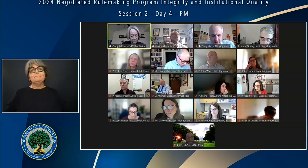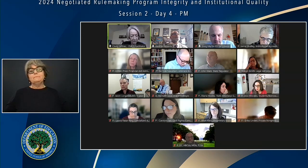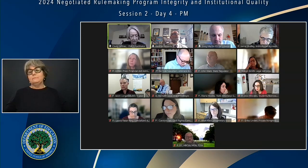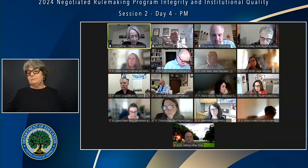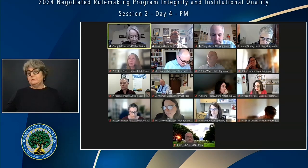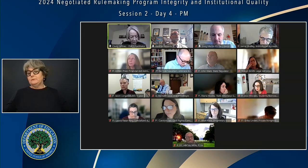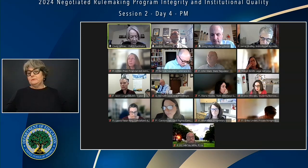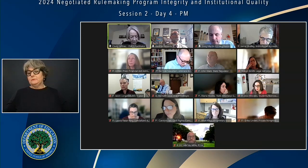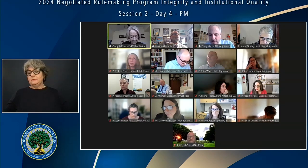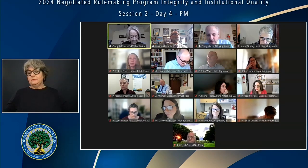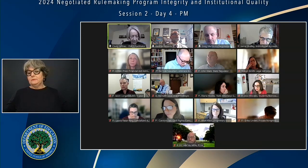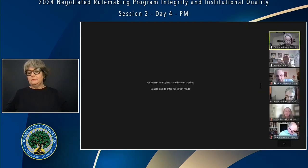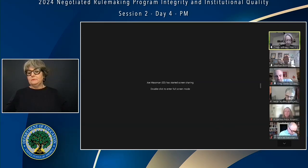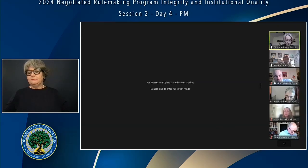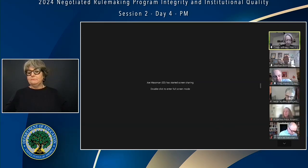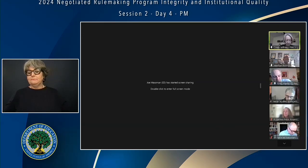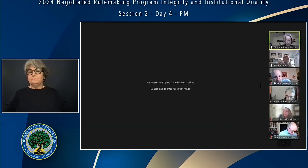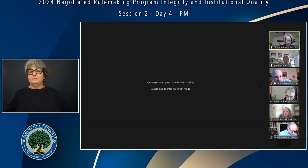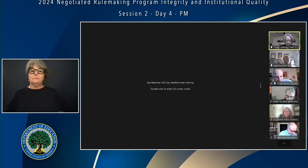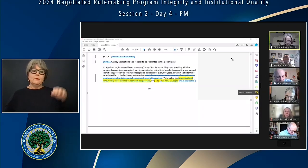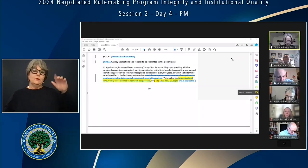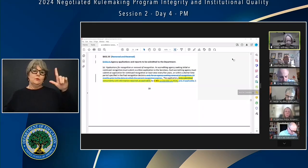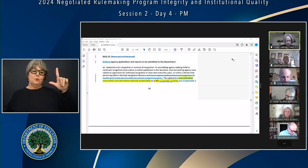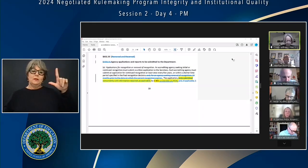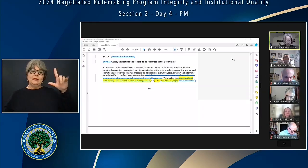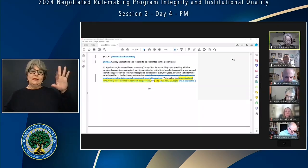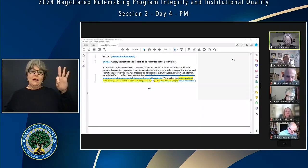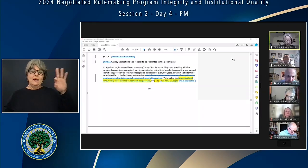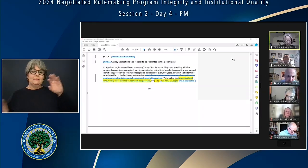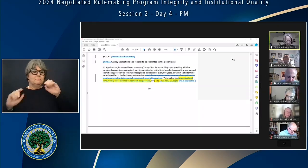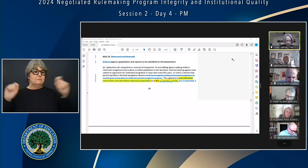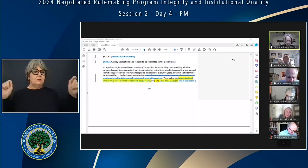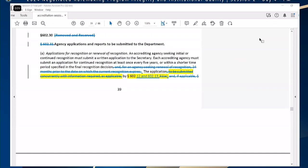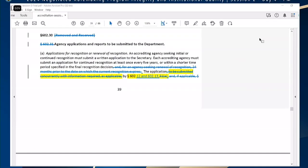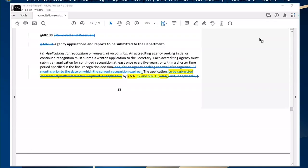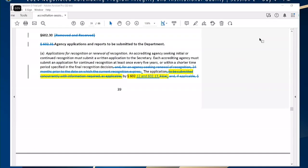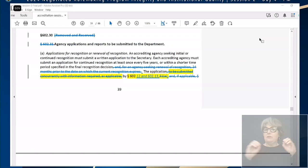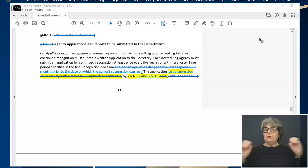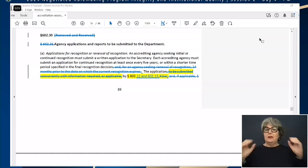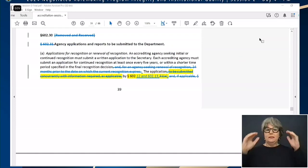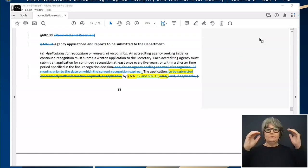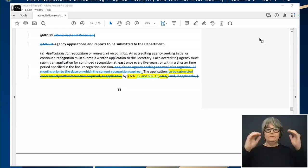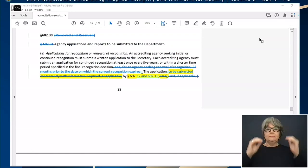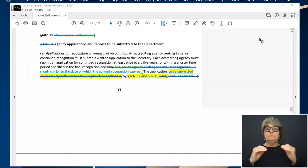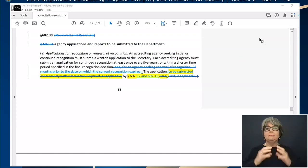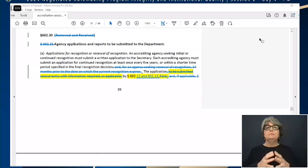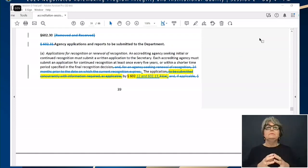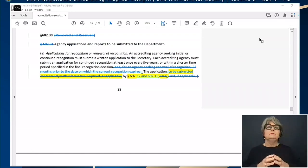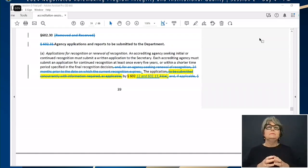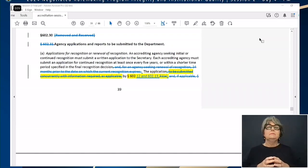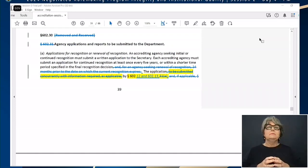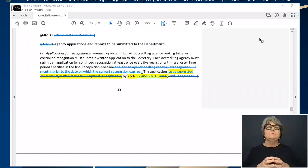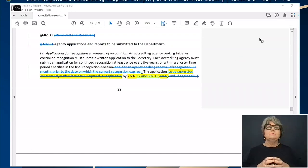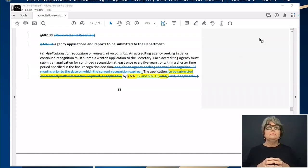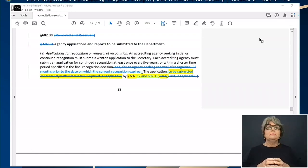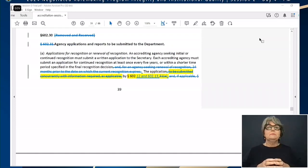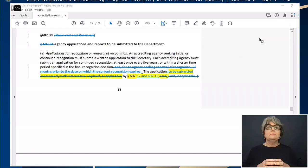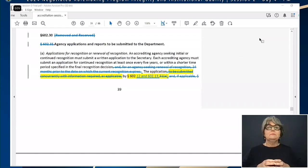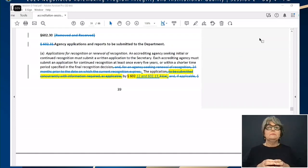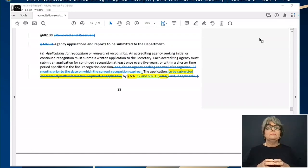change in 29, 30.